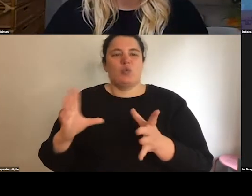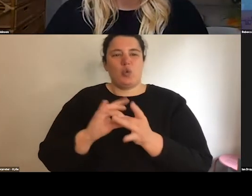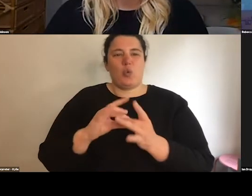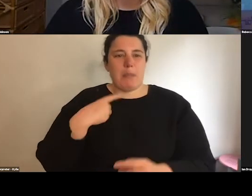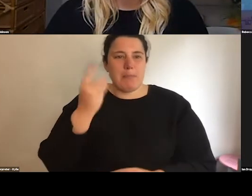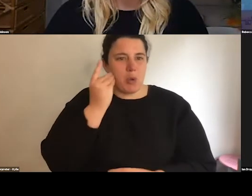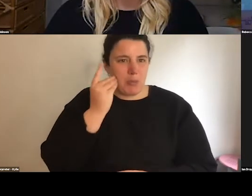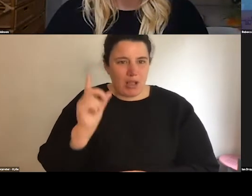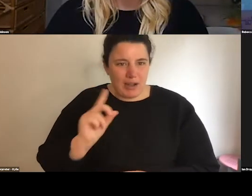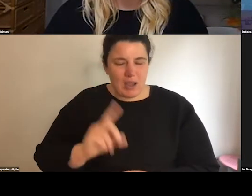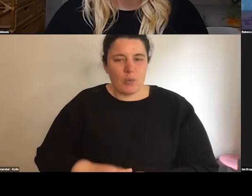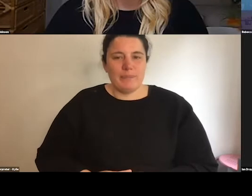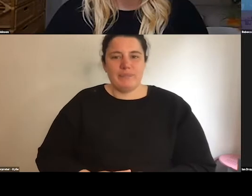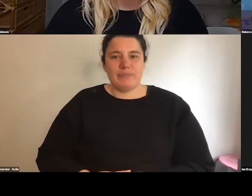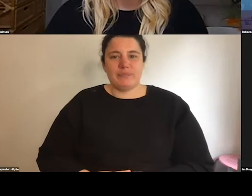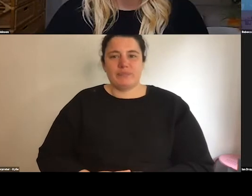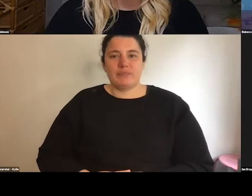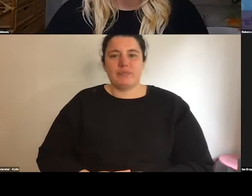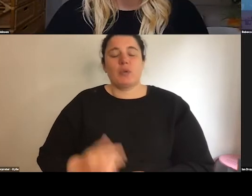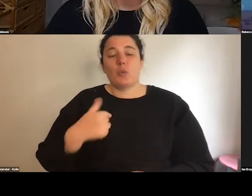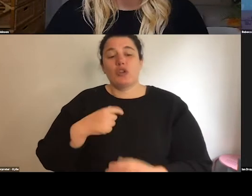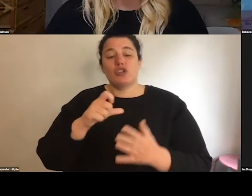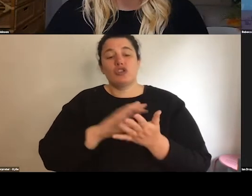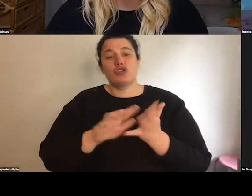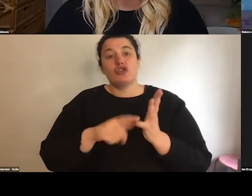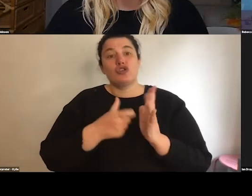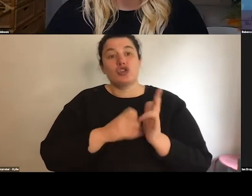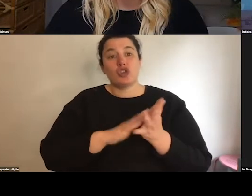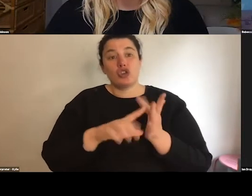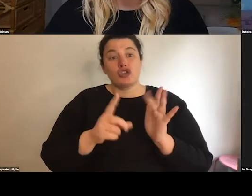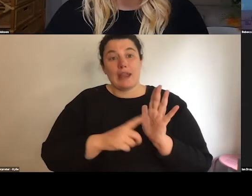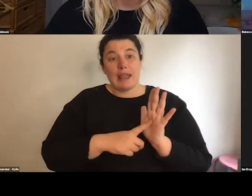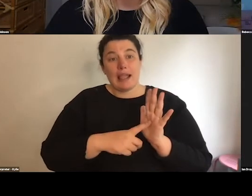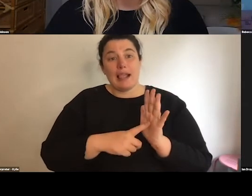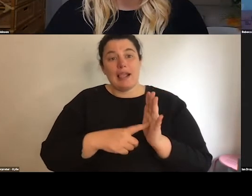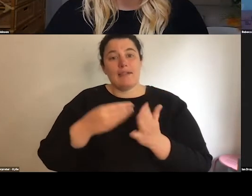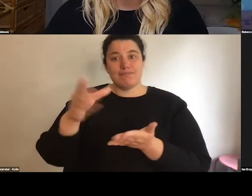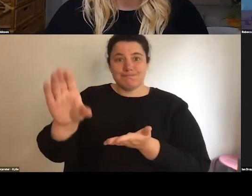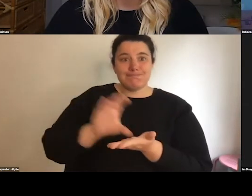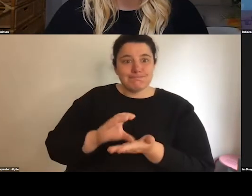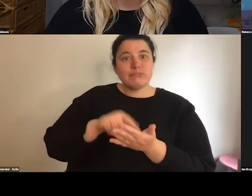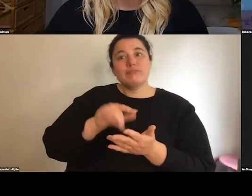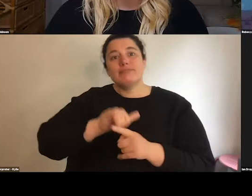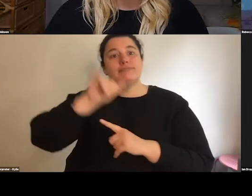When I was on the Churchill Fellowship in Washington I had a meeting with DARPA